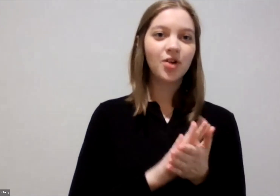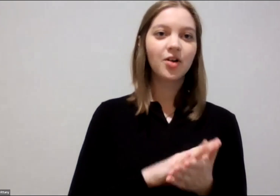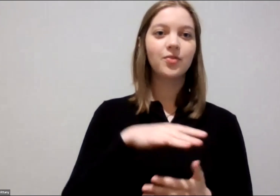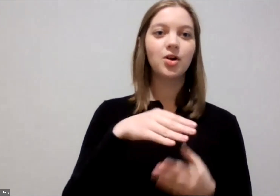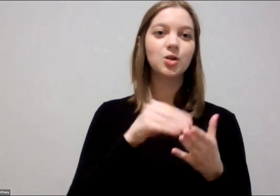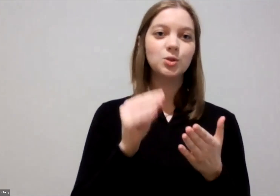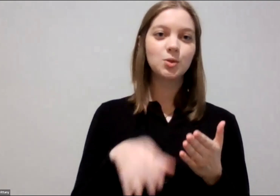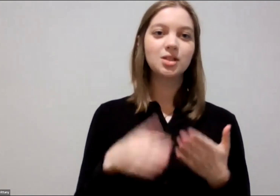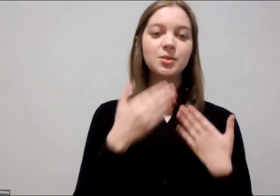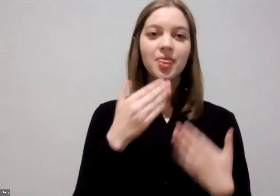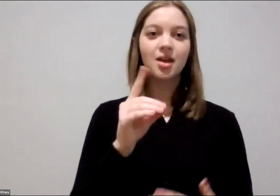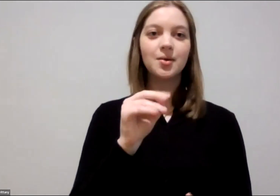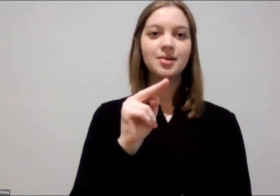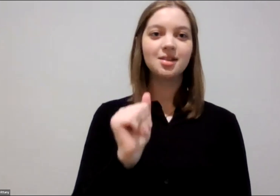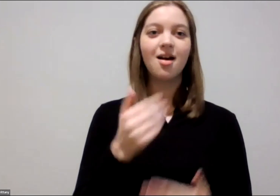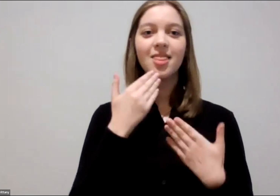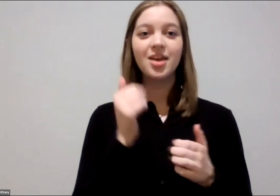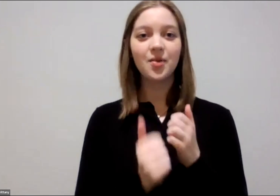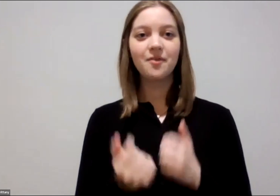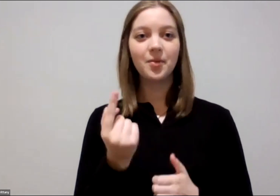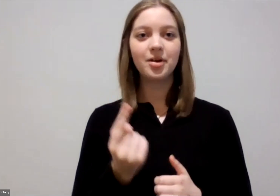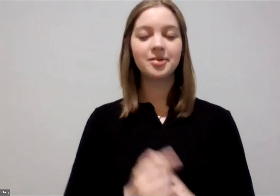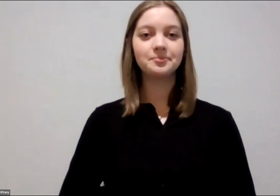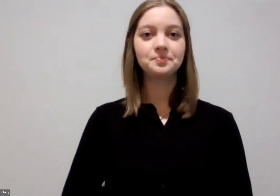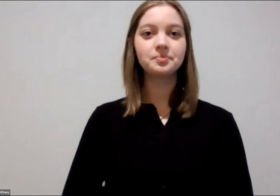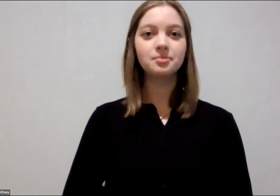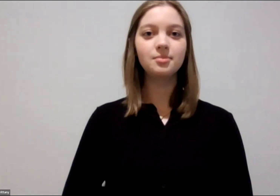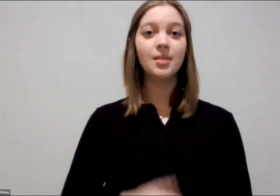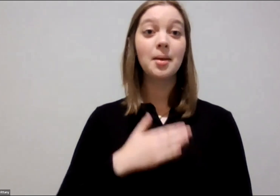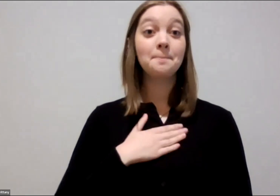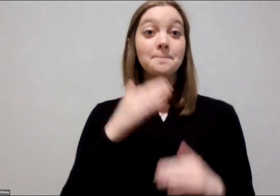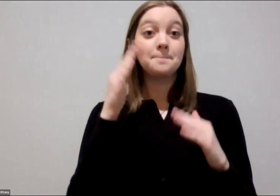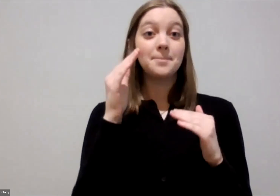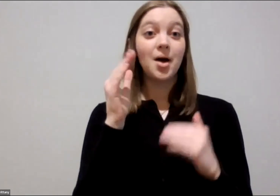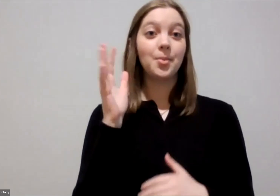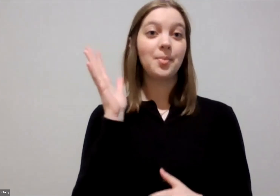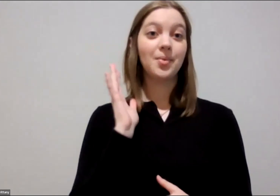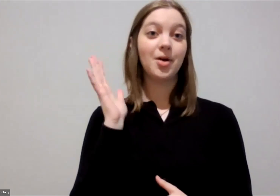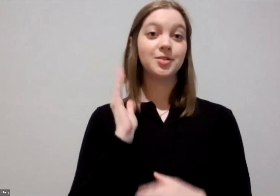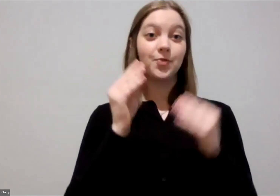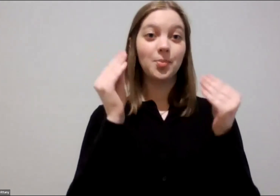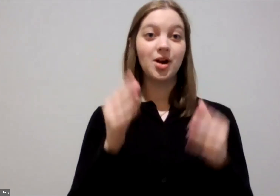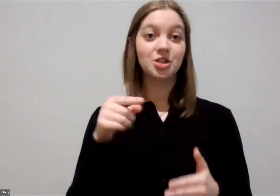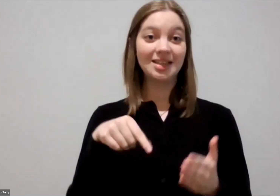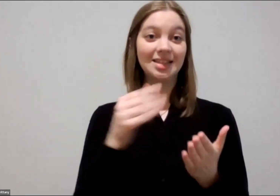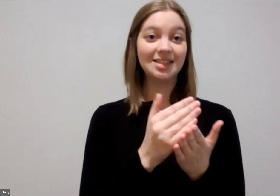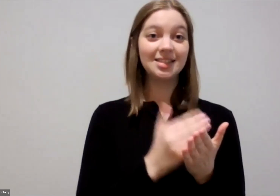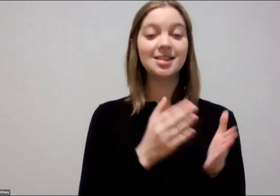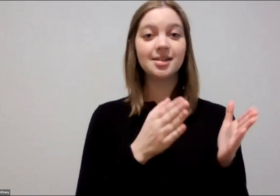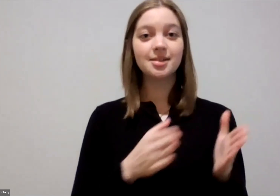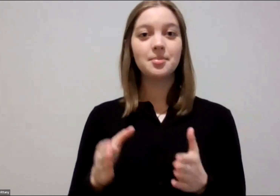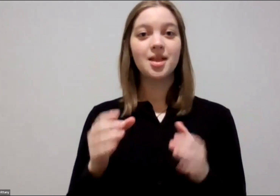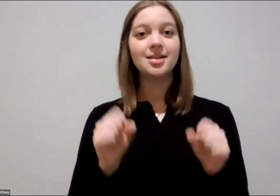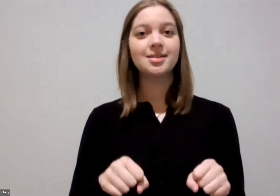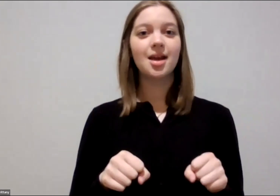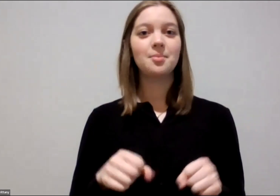So. thank you, Donna. Thank you. Everyone and my hope as a former educator was that these lesson plans could be useful.